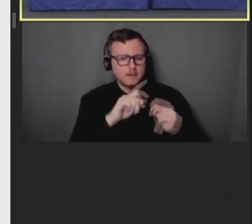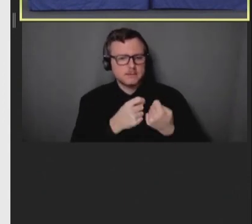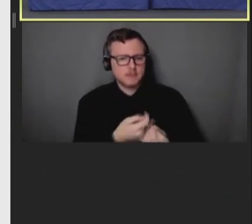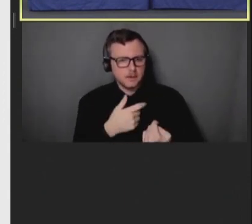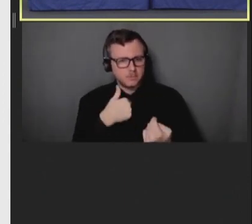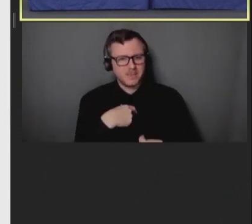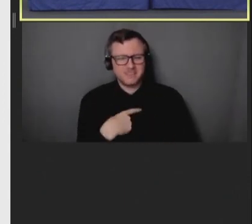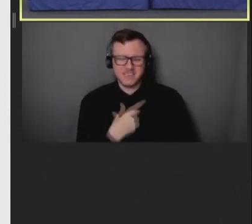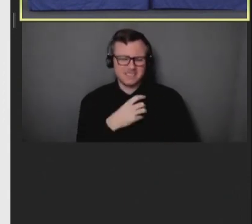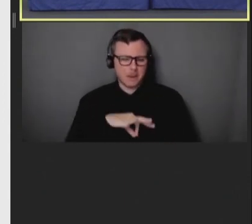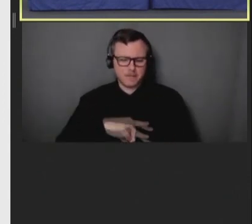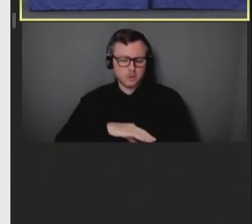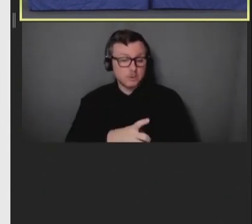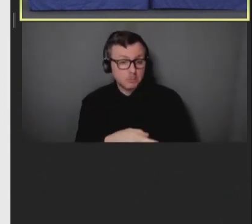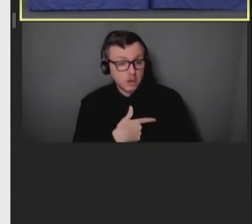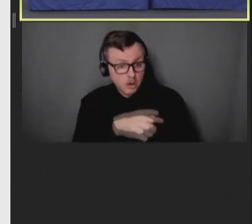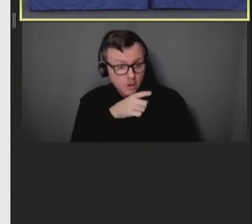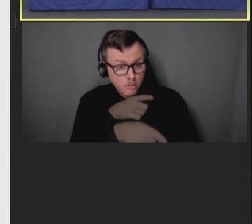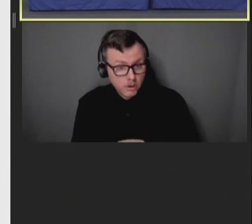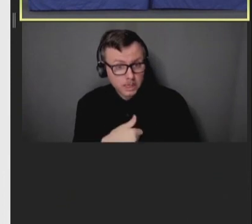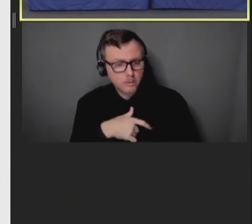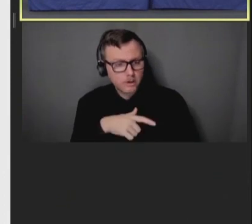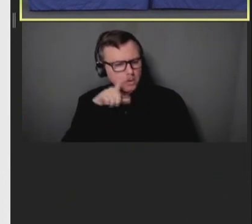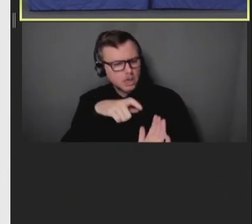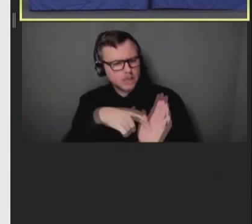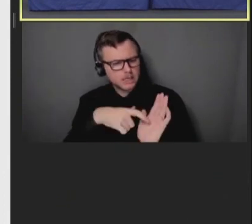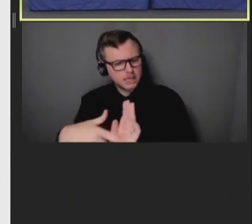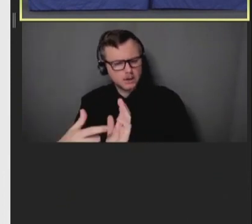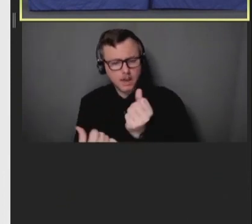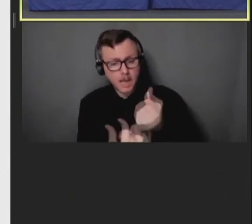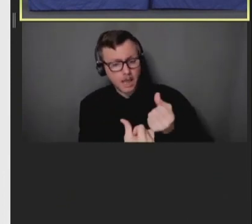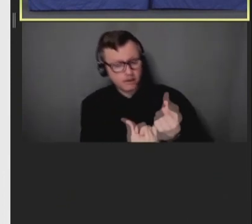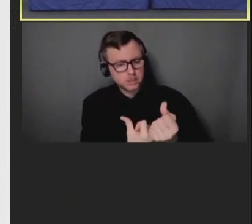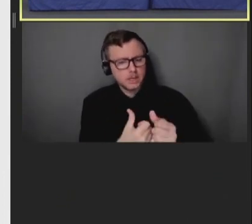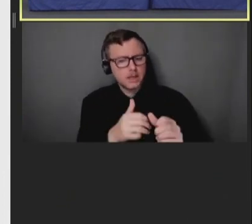But we actually recognized through the advocacy of the community response team that that was the only